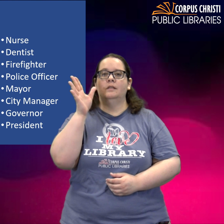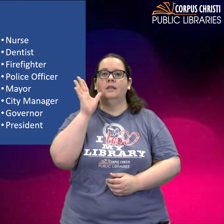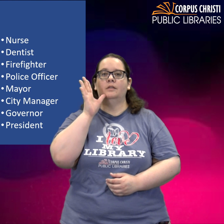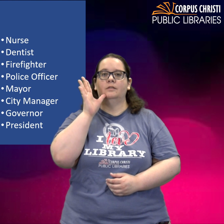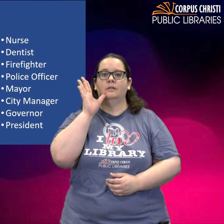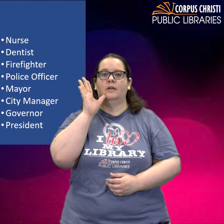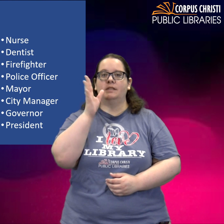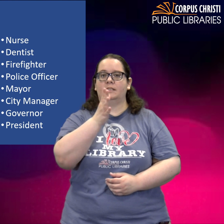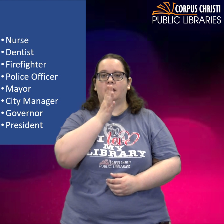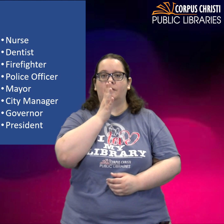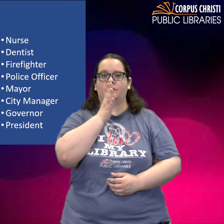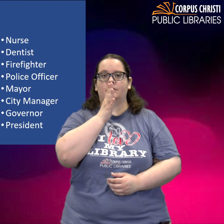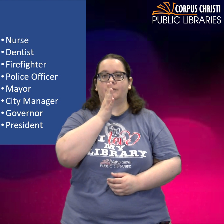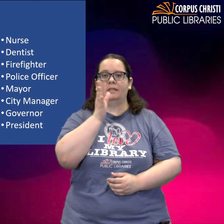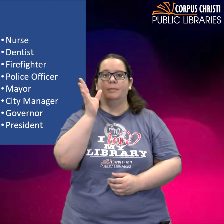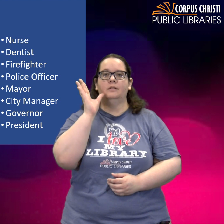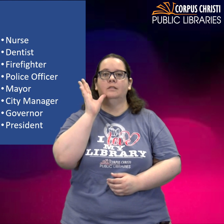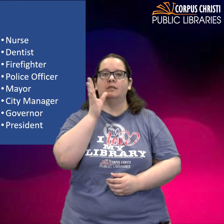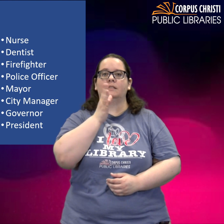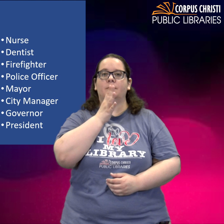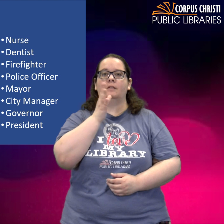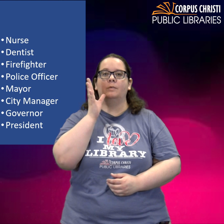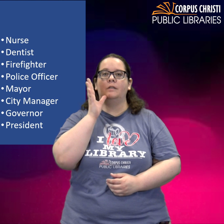either off to the side or straight in the middle, it doesn't matter where,